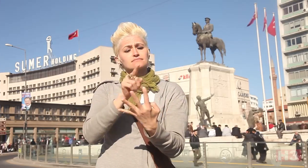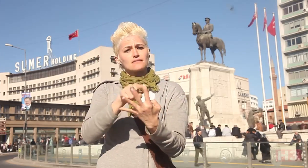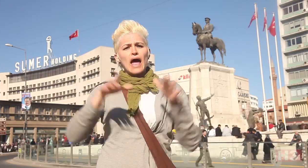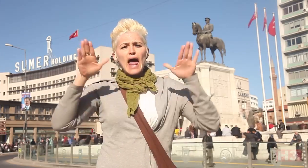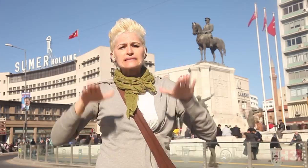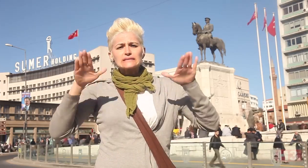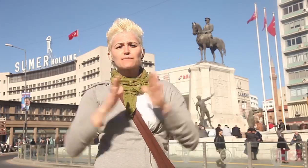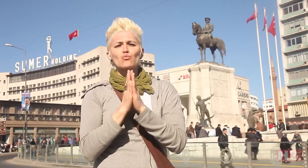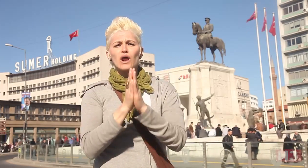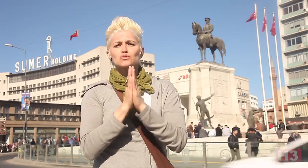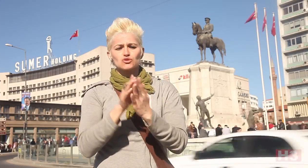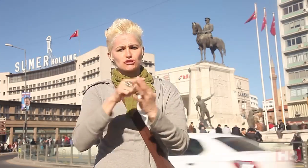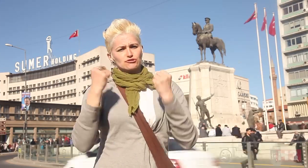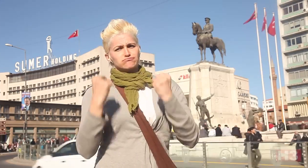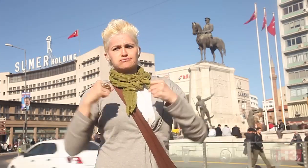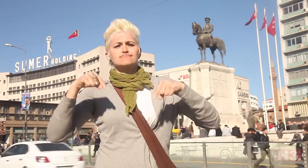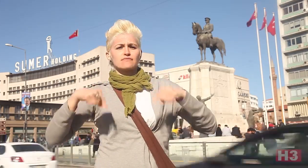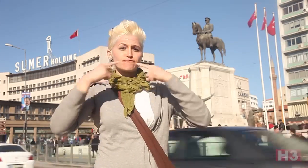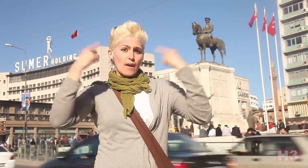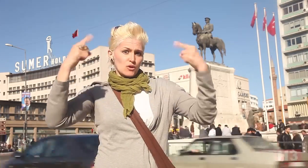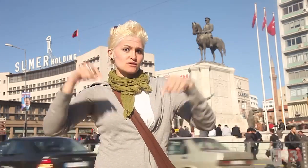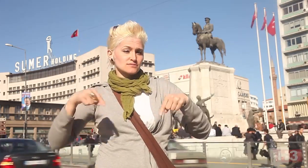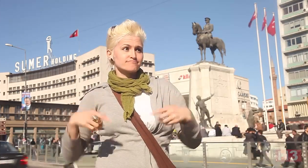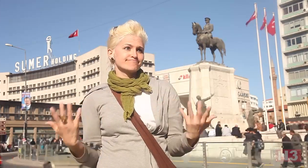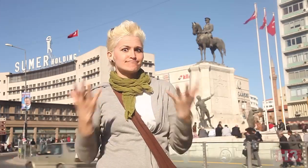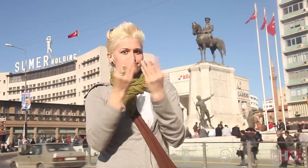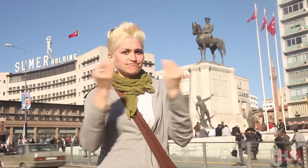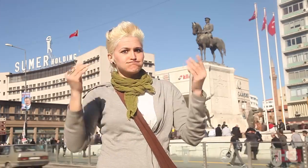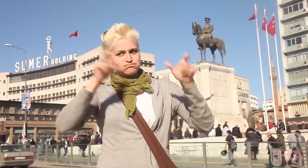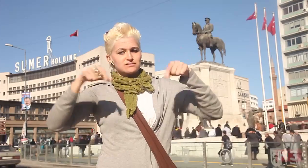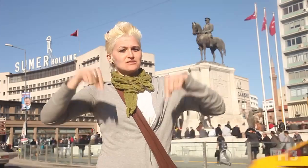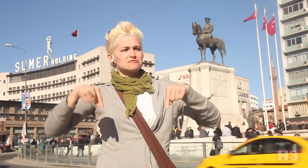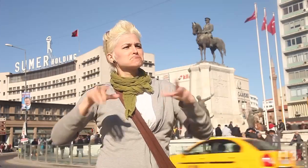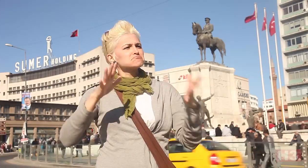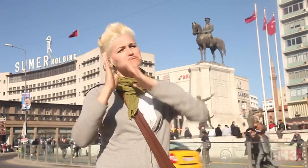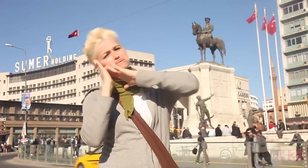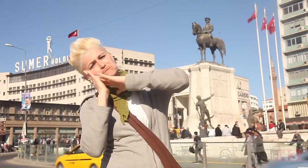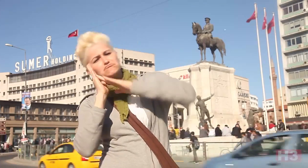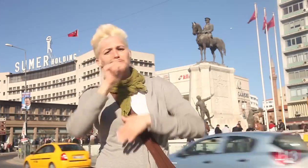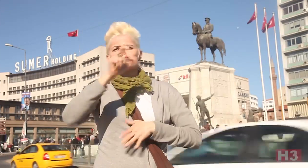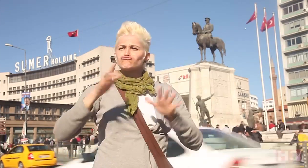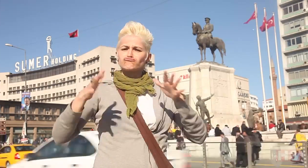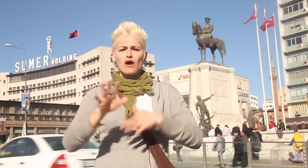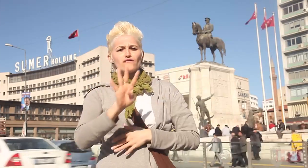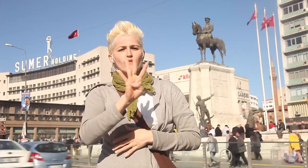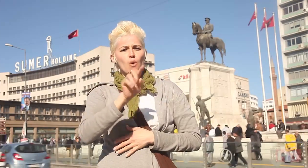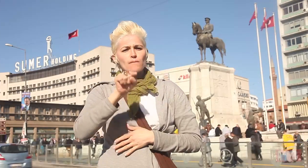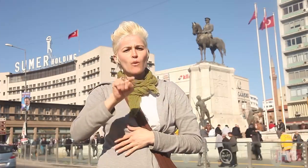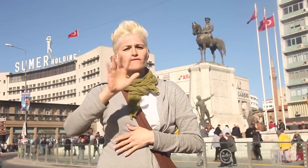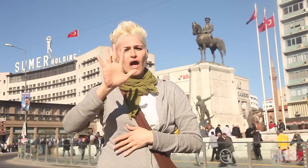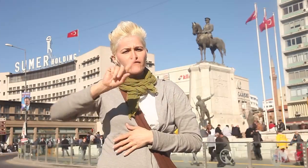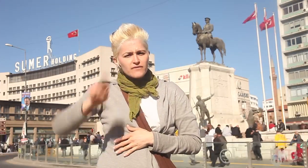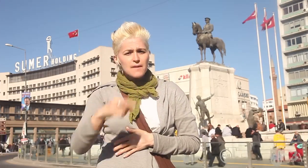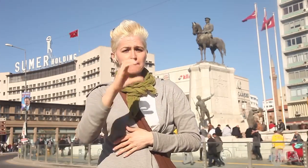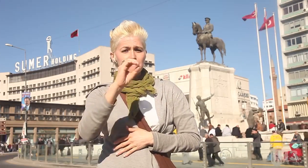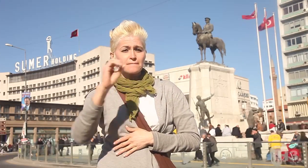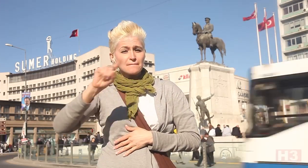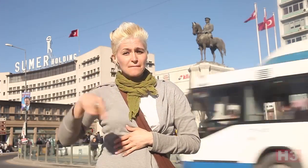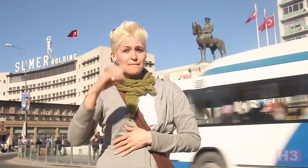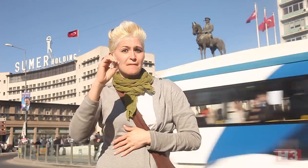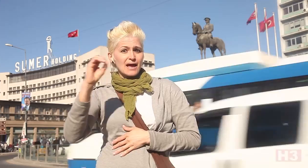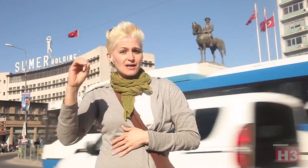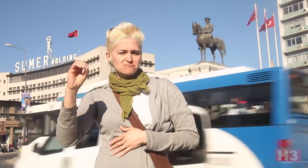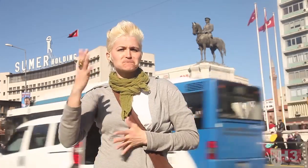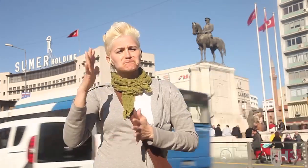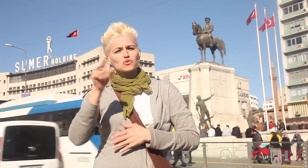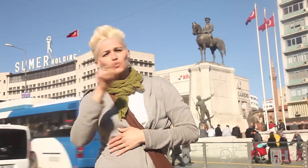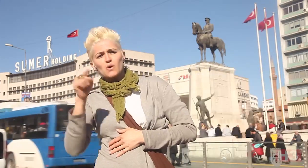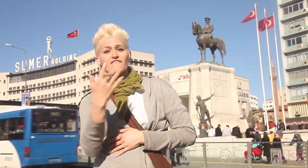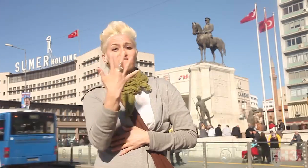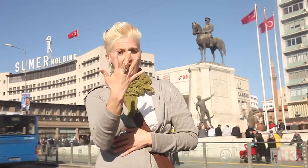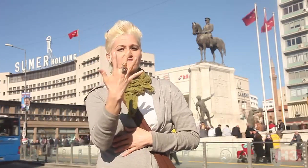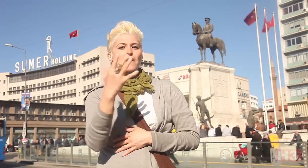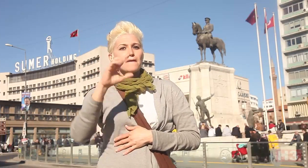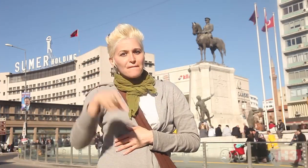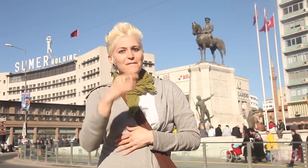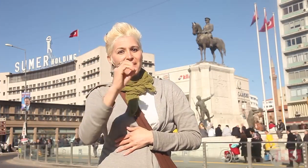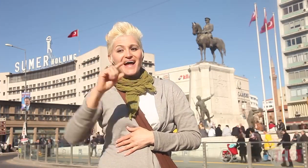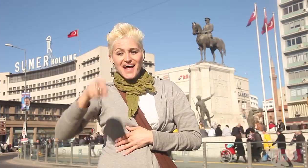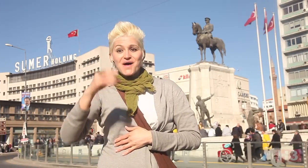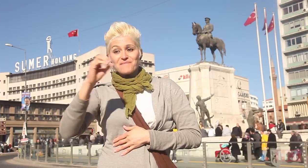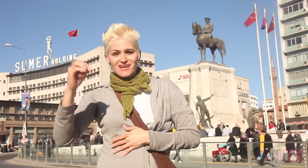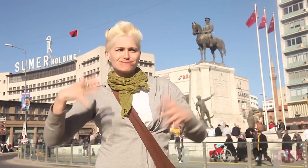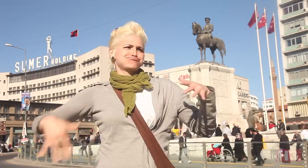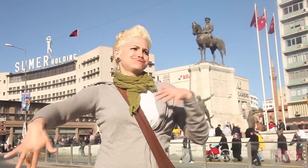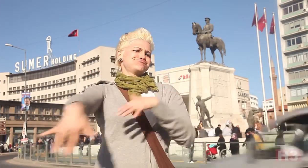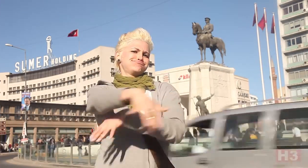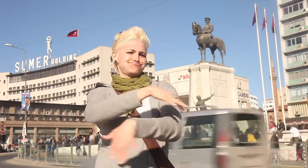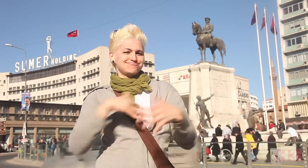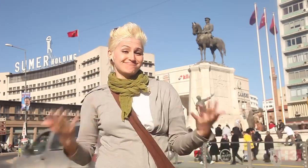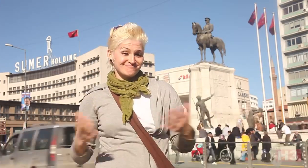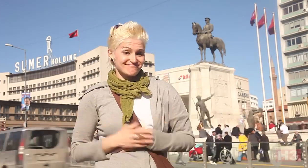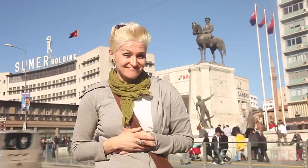Population in Ankara is large with residences reaching between 4.5 million to 5.0 million people.